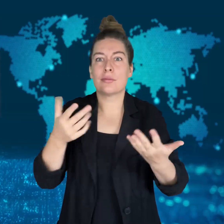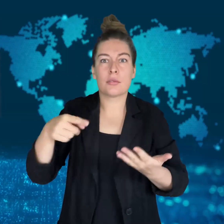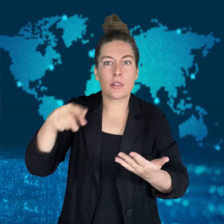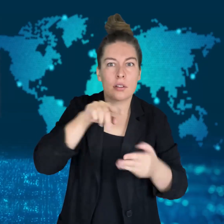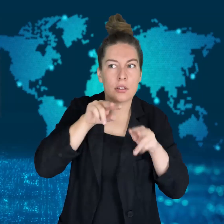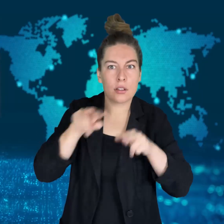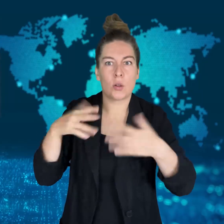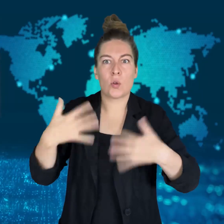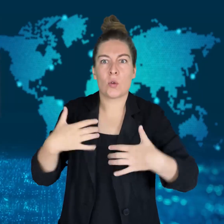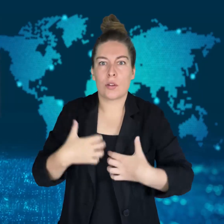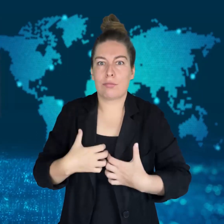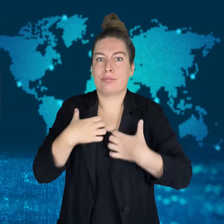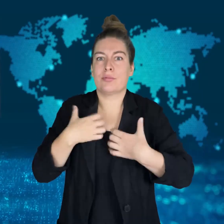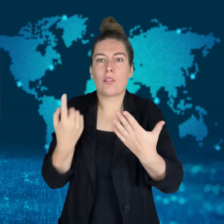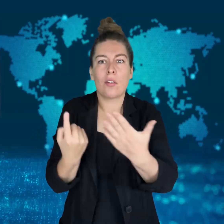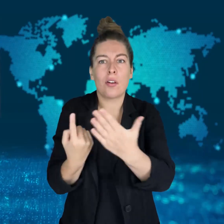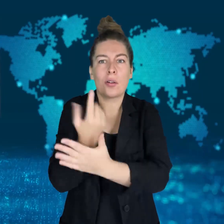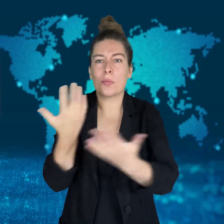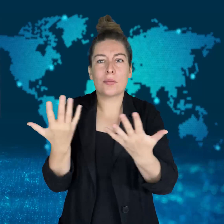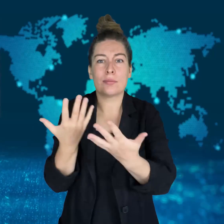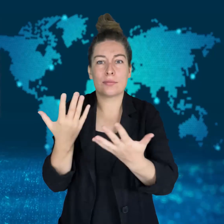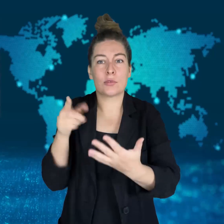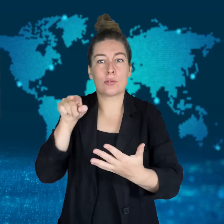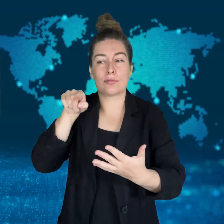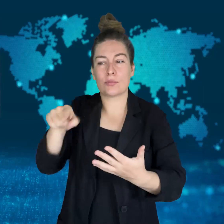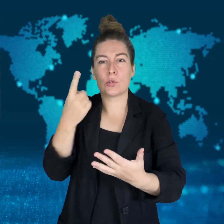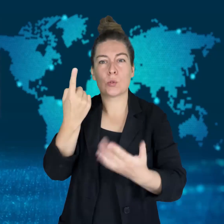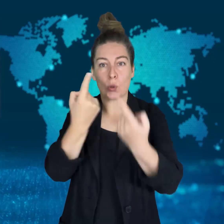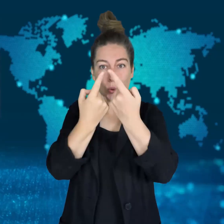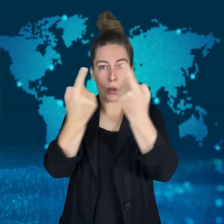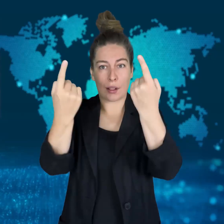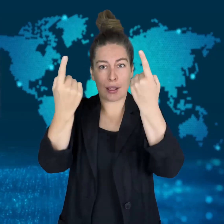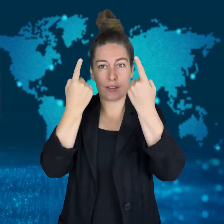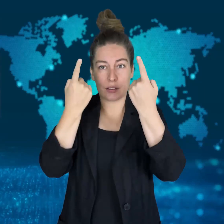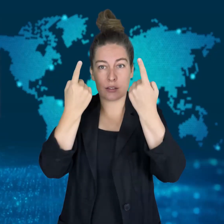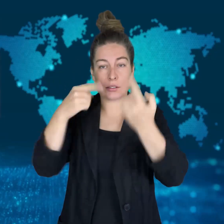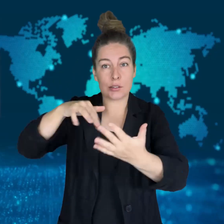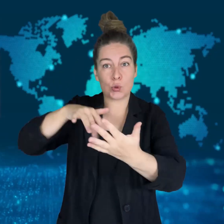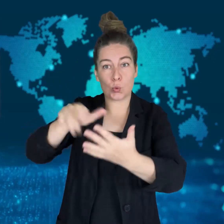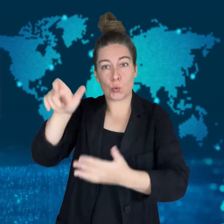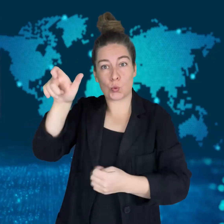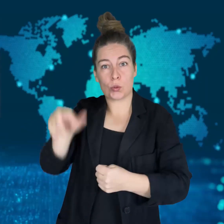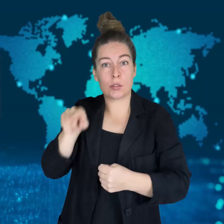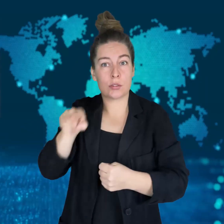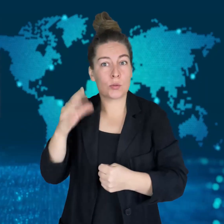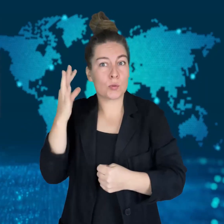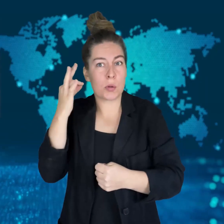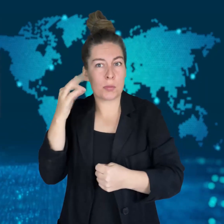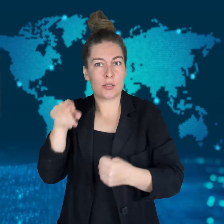Tens of thousands of people met at rallies taking place across